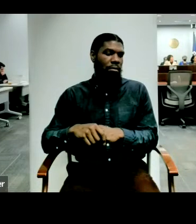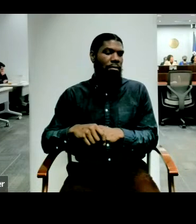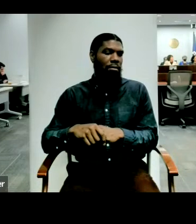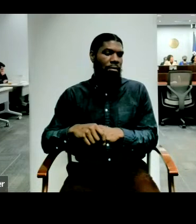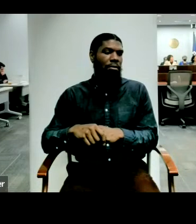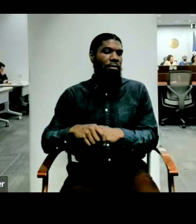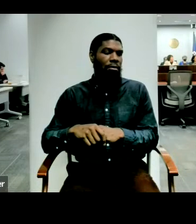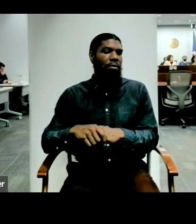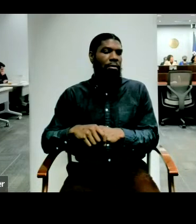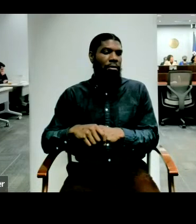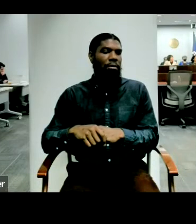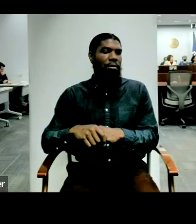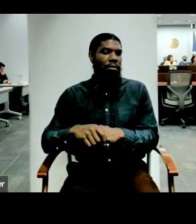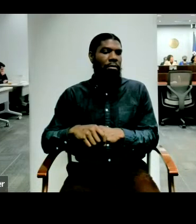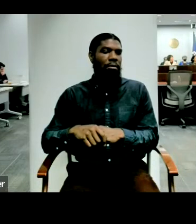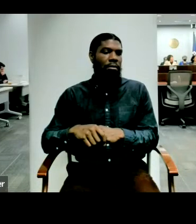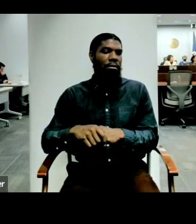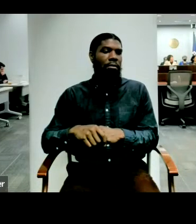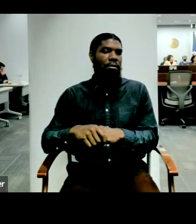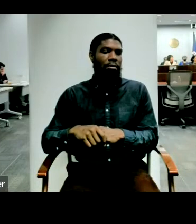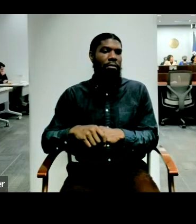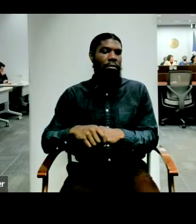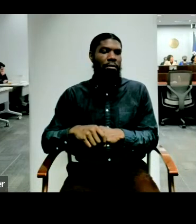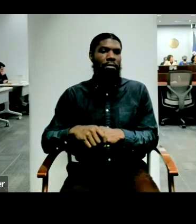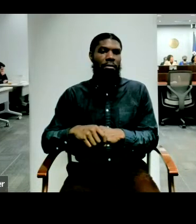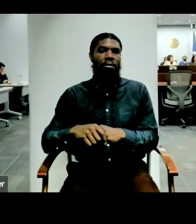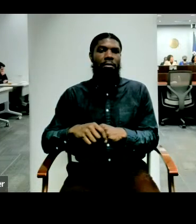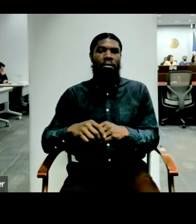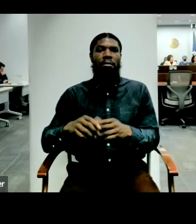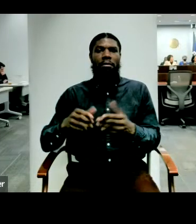or Civil Rights groups to be able to reach in the same way that the government could.